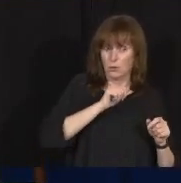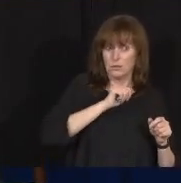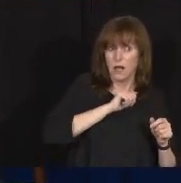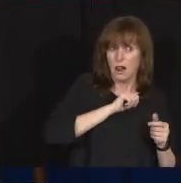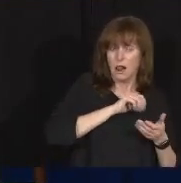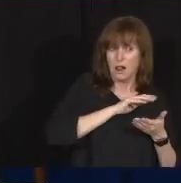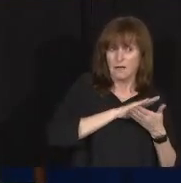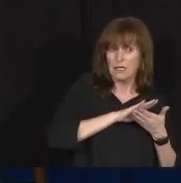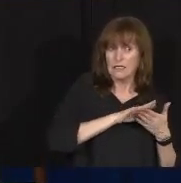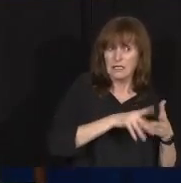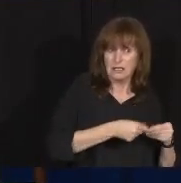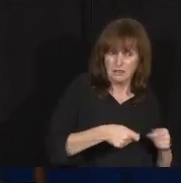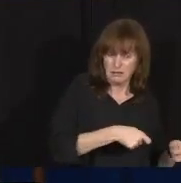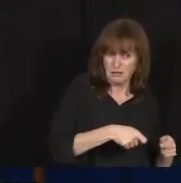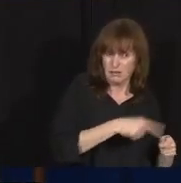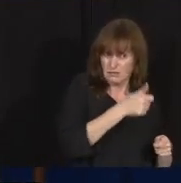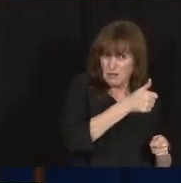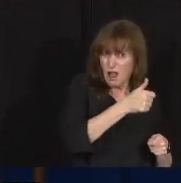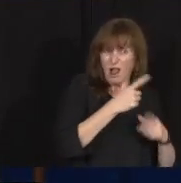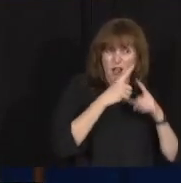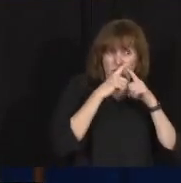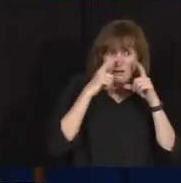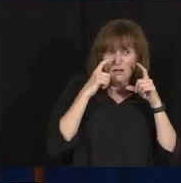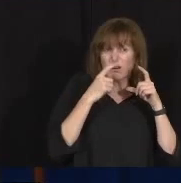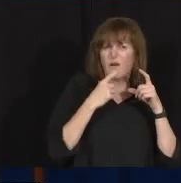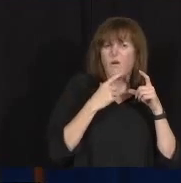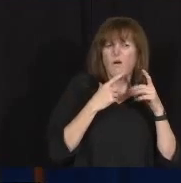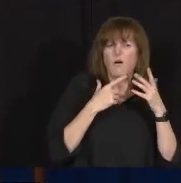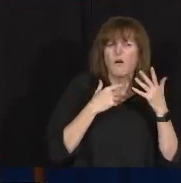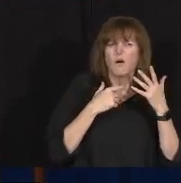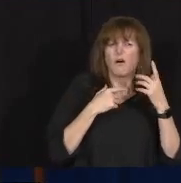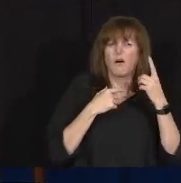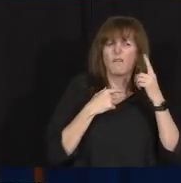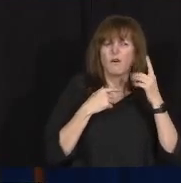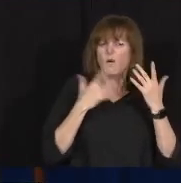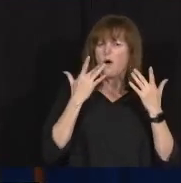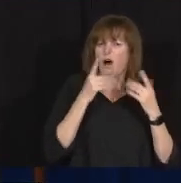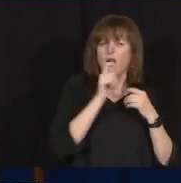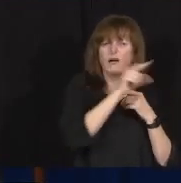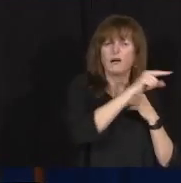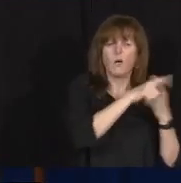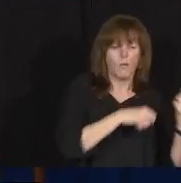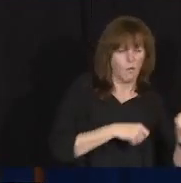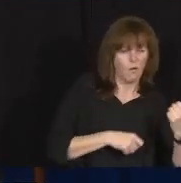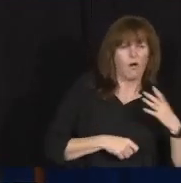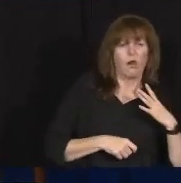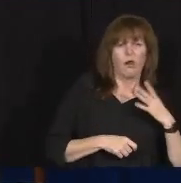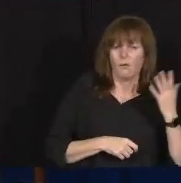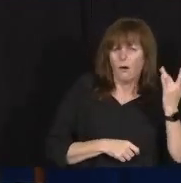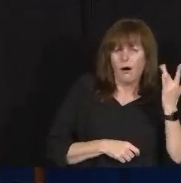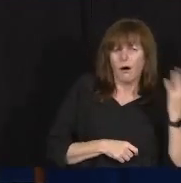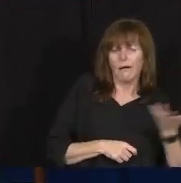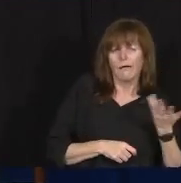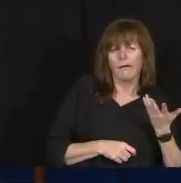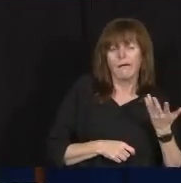equipment if it is just a worst-case scenario option? S It is always better